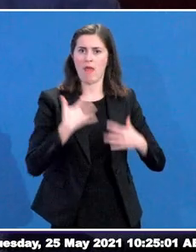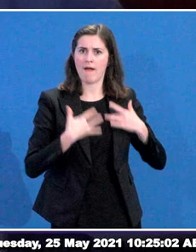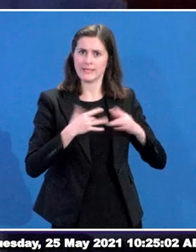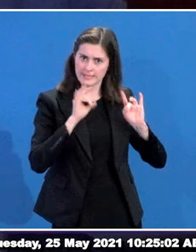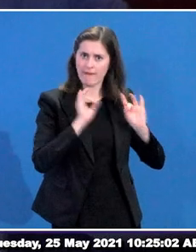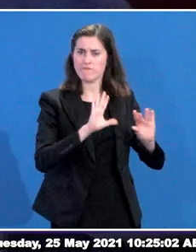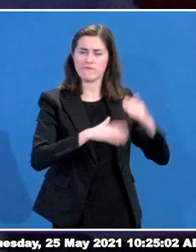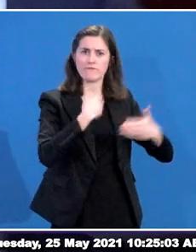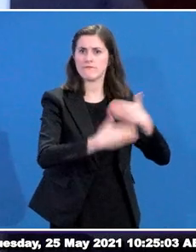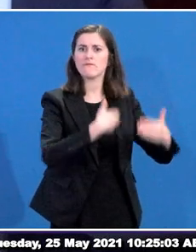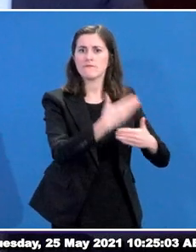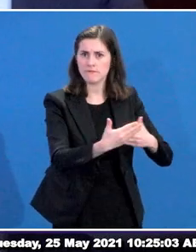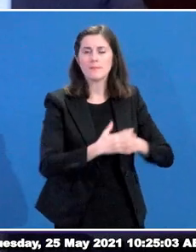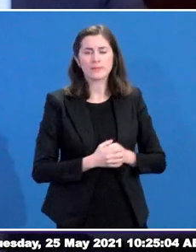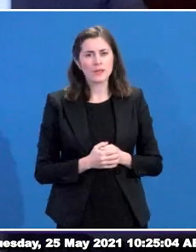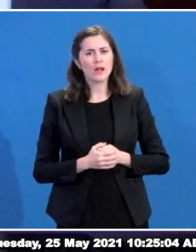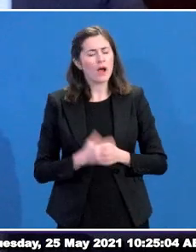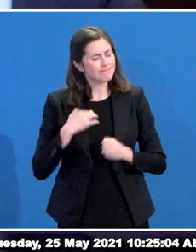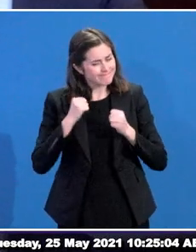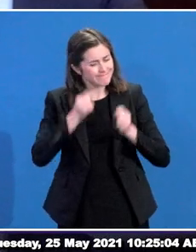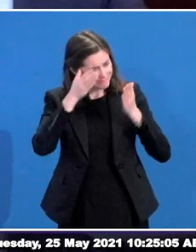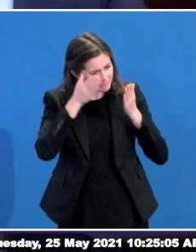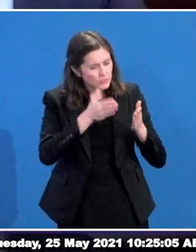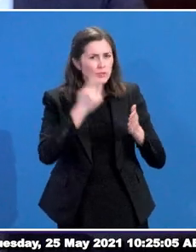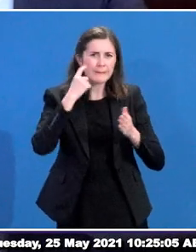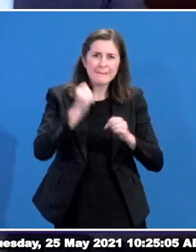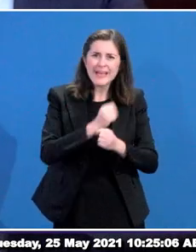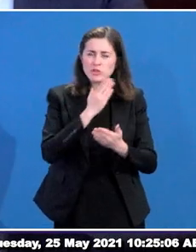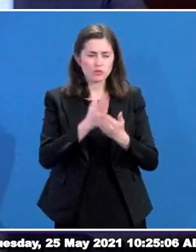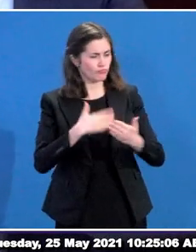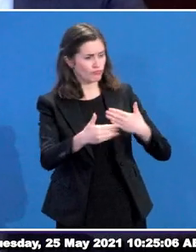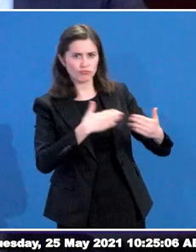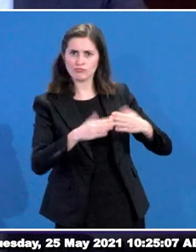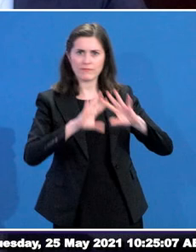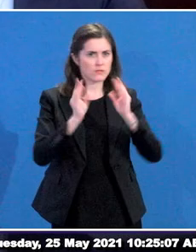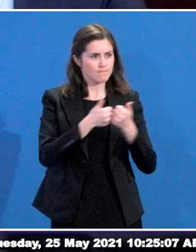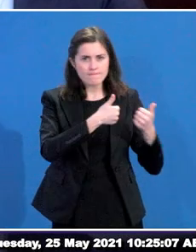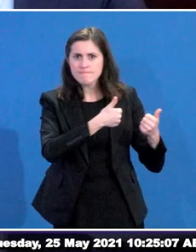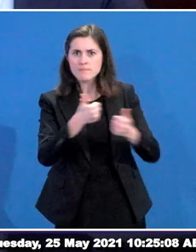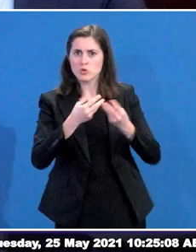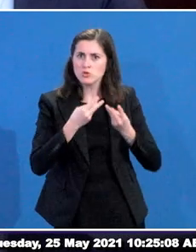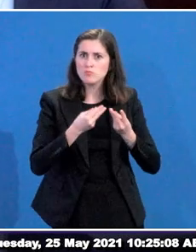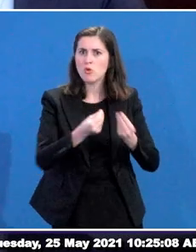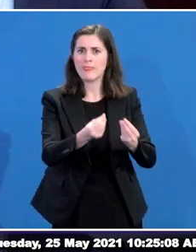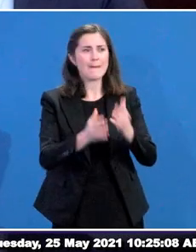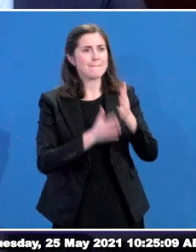So I was really focused on getting everything sorted so that I didn't have to be so involved.